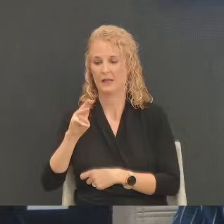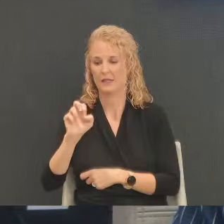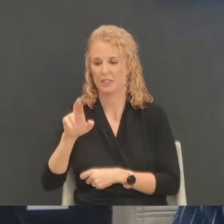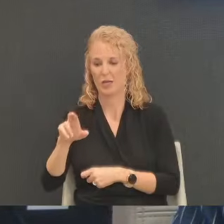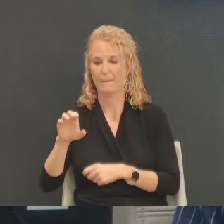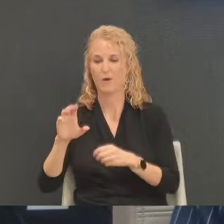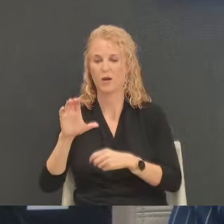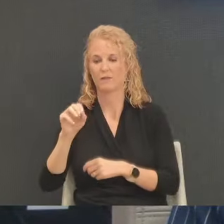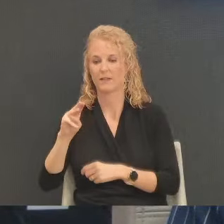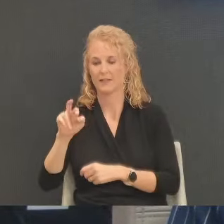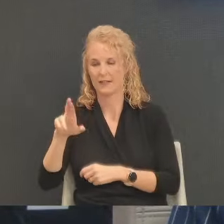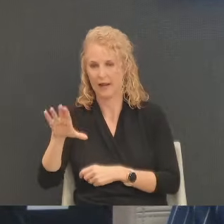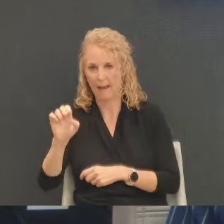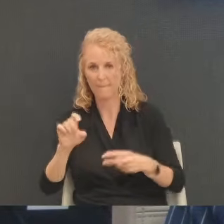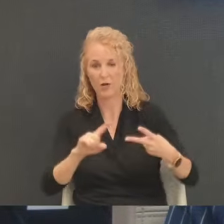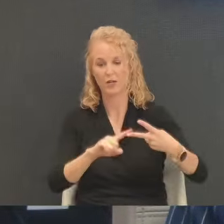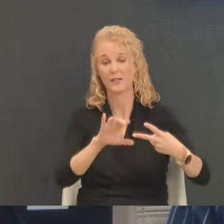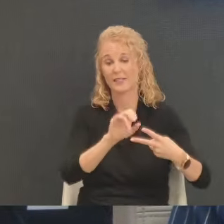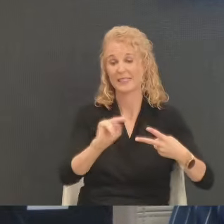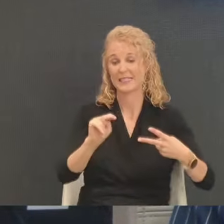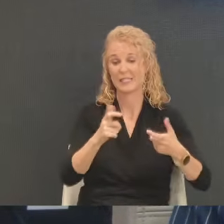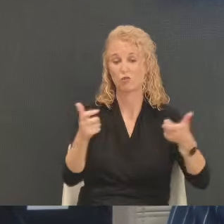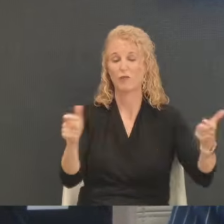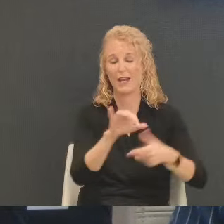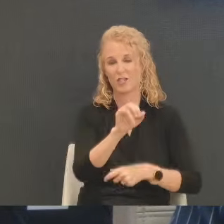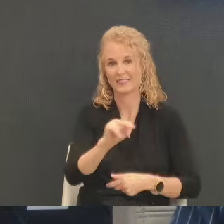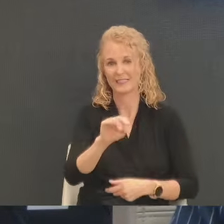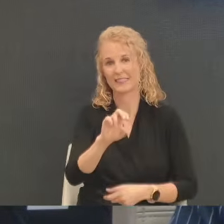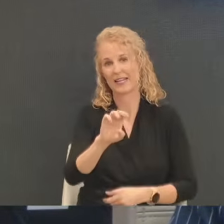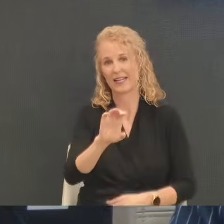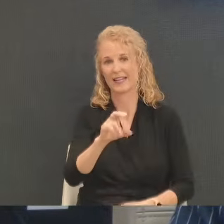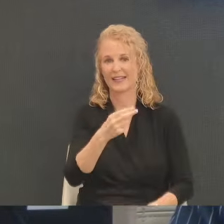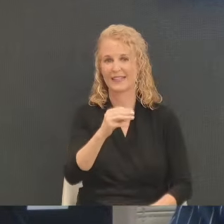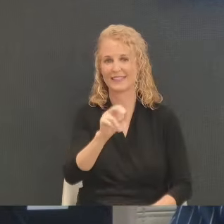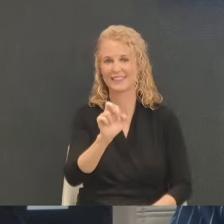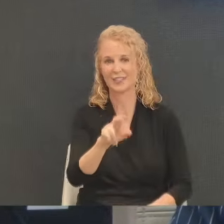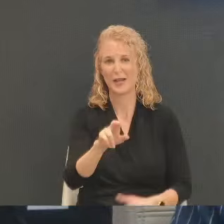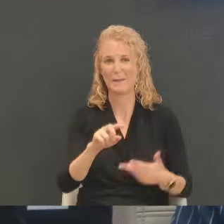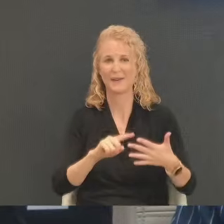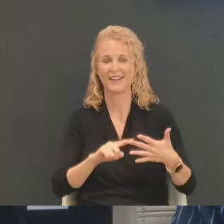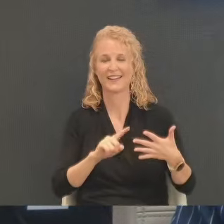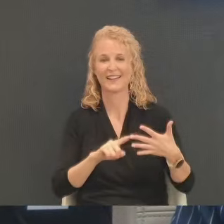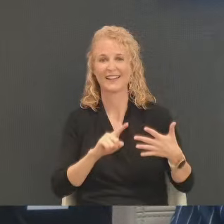the Cincinnati Greater Cincinnati Chamber Regional Chamber, Eric Kernney with the African-American